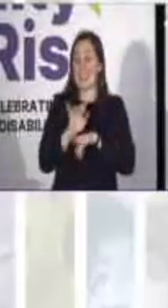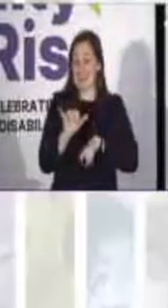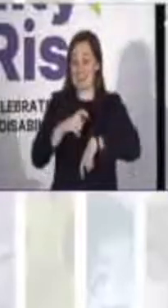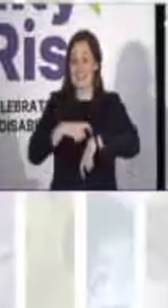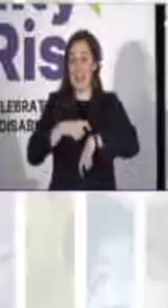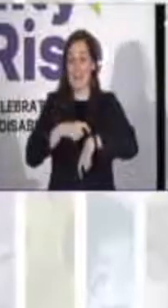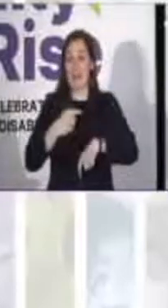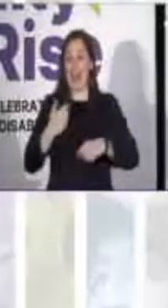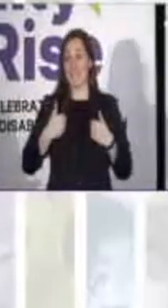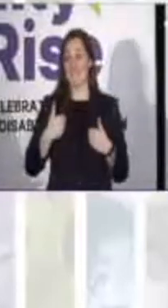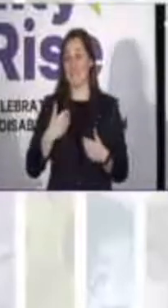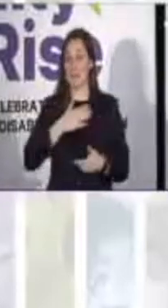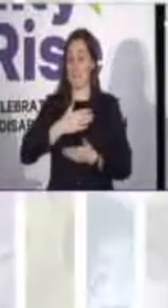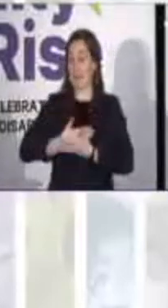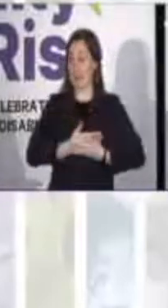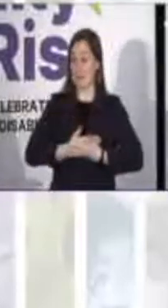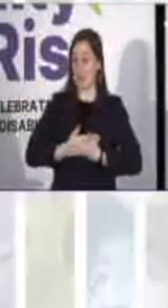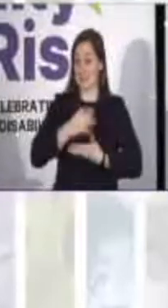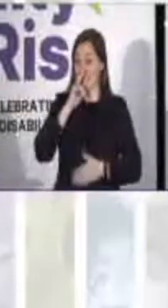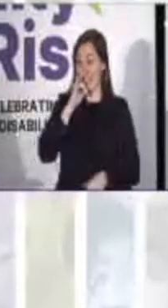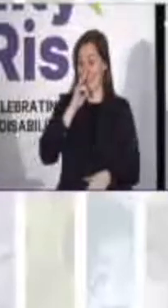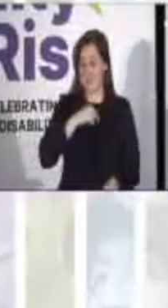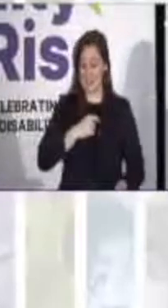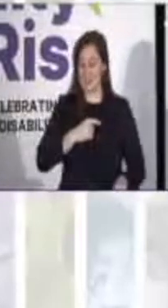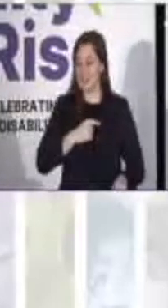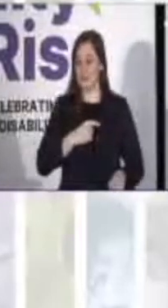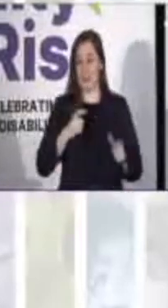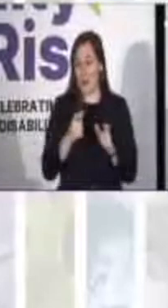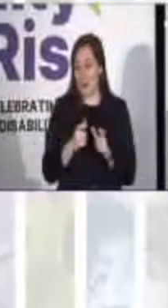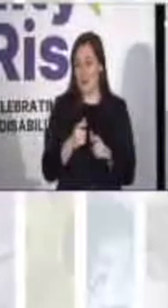THE THOUGHT OF HANDING OFF TASKS TO AN EMPLOYEE